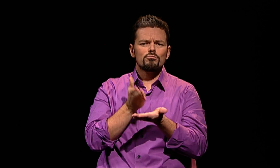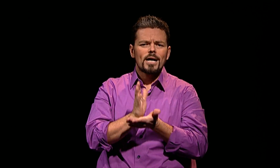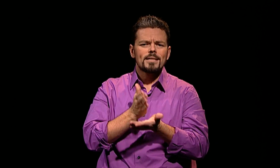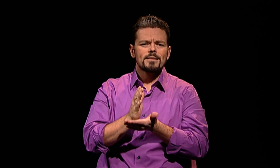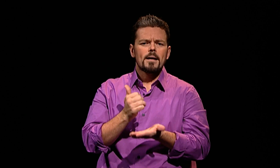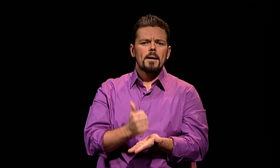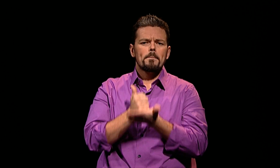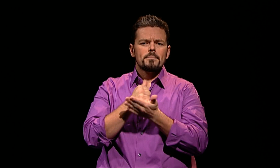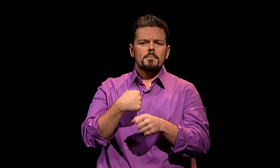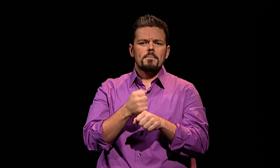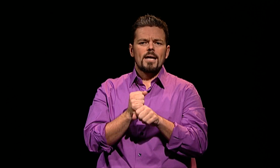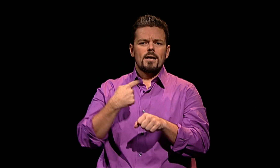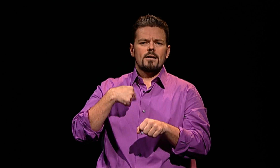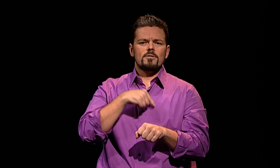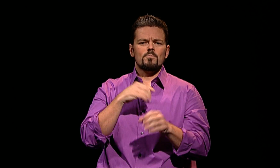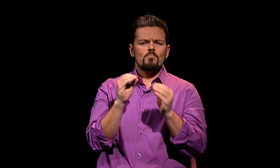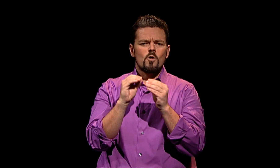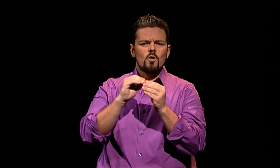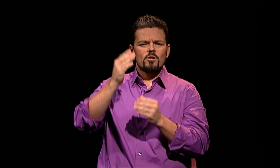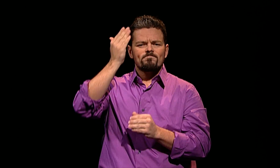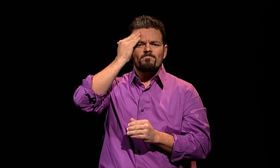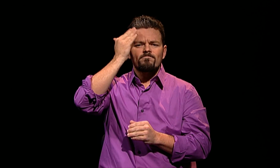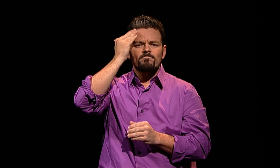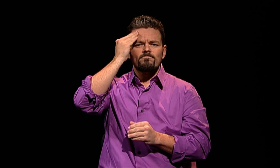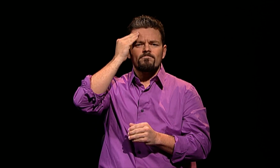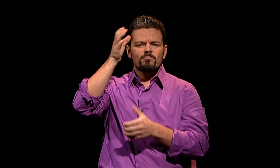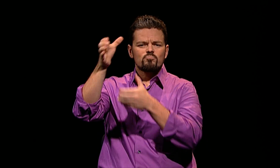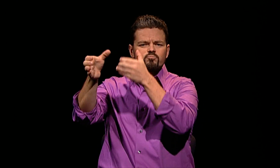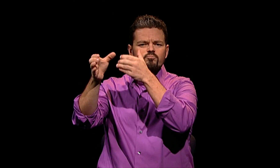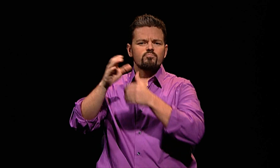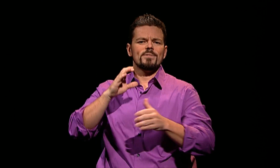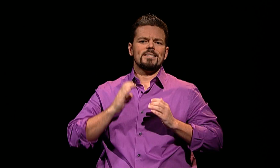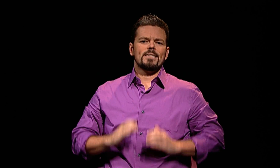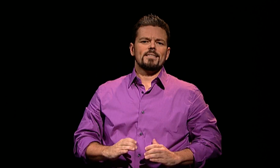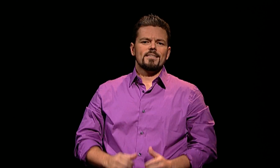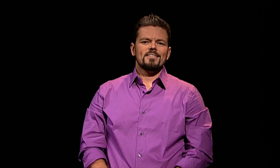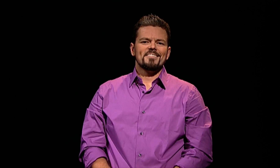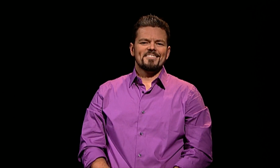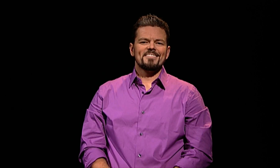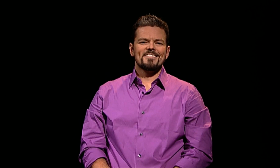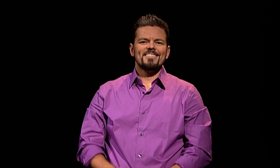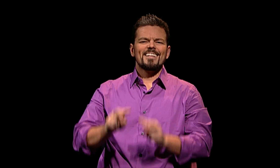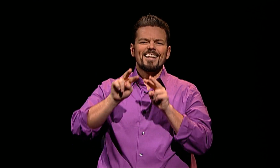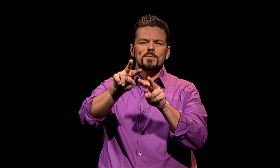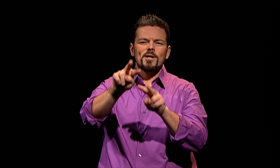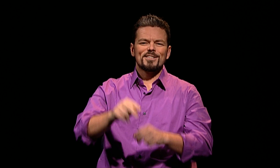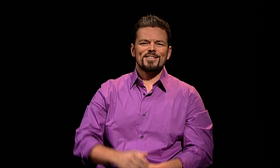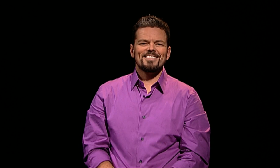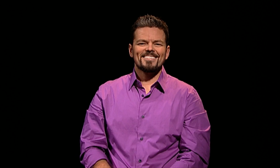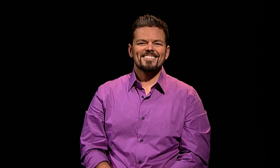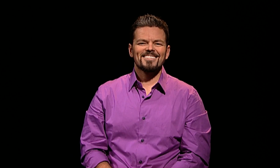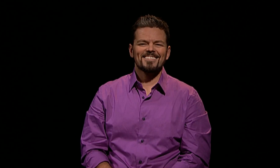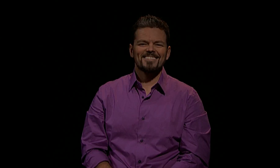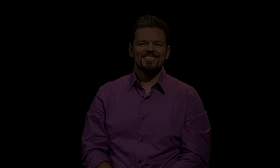LEARNING ABOUT OUR RIGHTS HELPS MAKE US MORE INFORMED CITIZENS. LET'S WATCH.